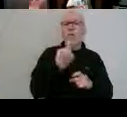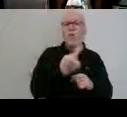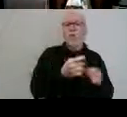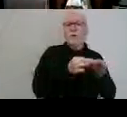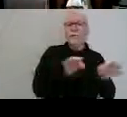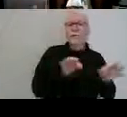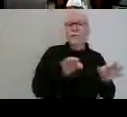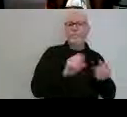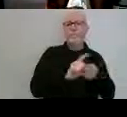into a target language.